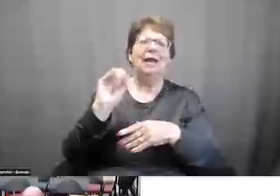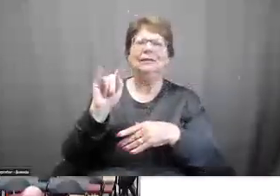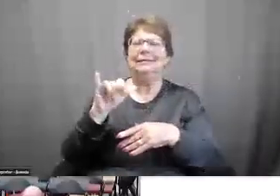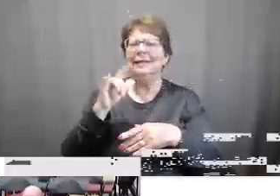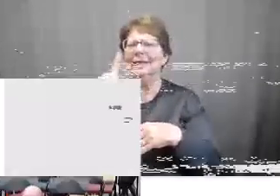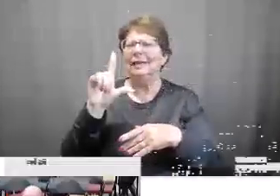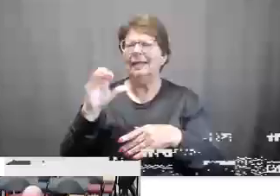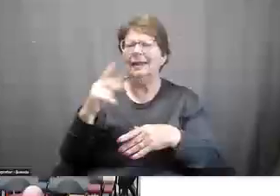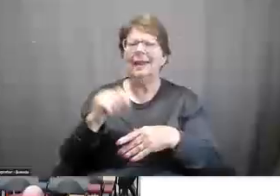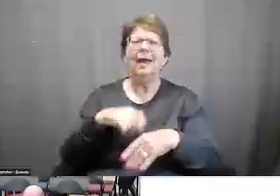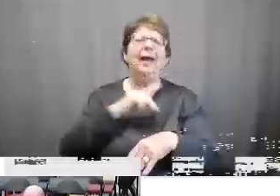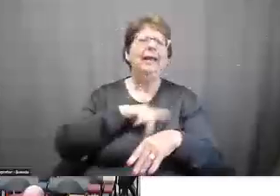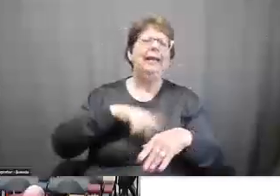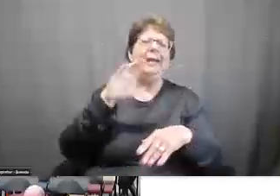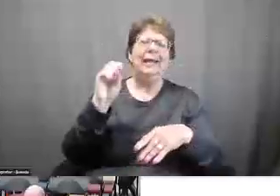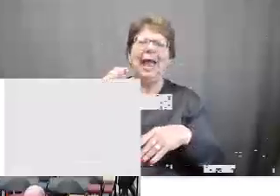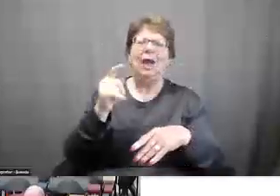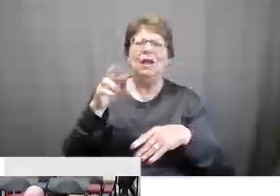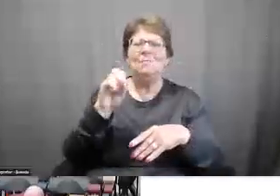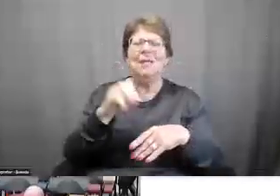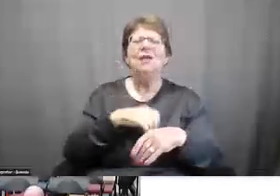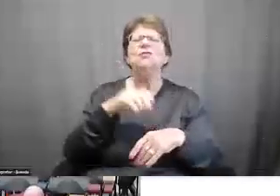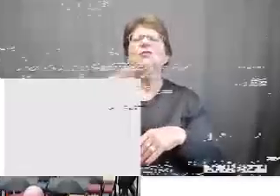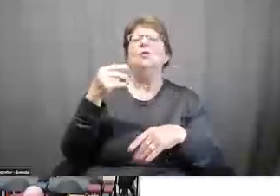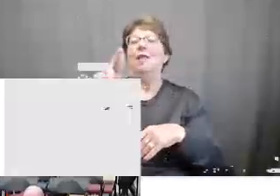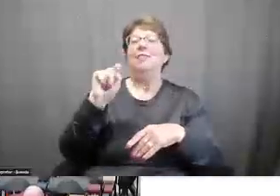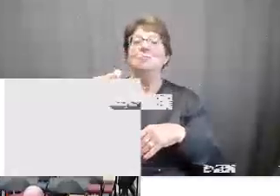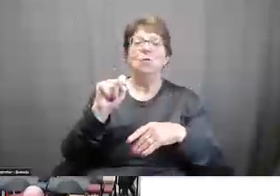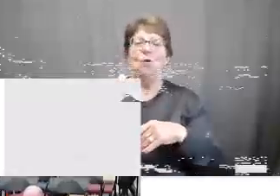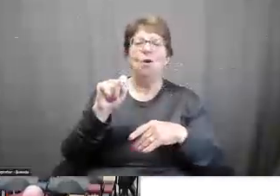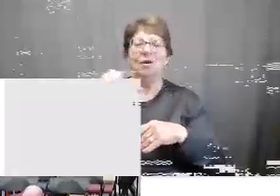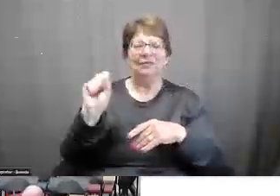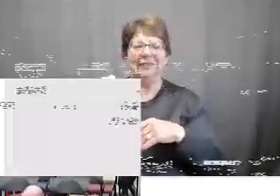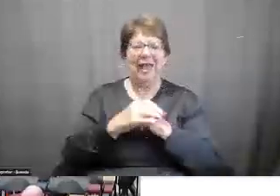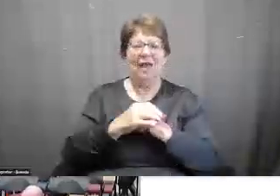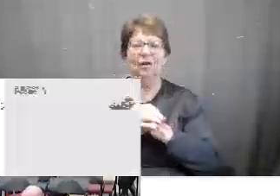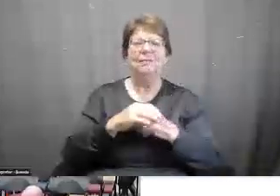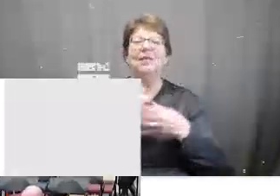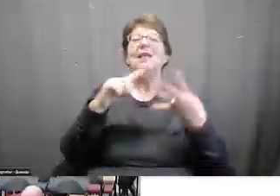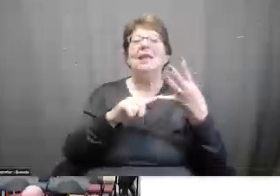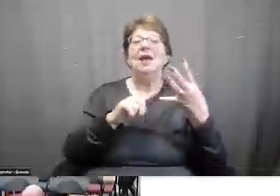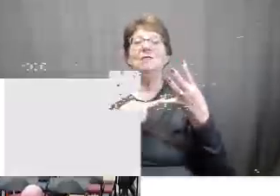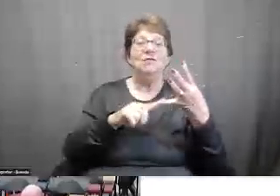Boardroom: And then lever 4 is a phasing approach, sometimes referred to as a minimum operable segment.